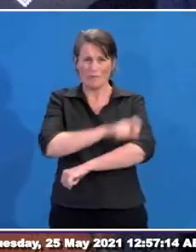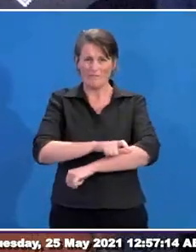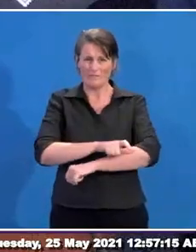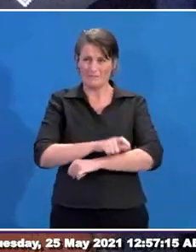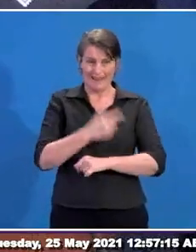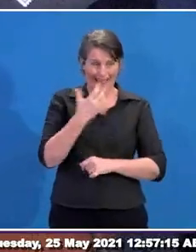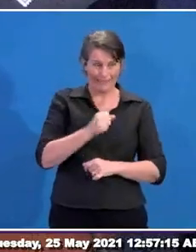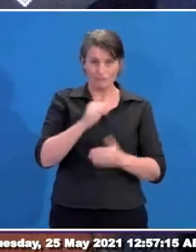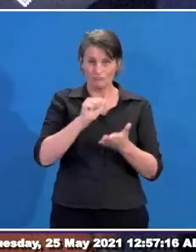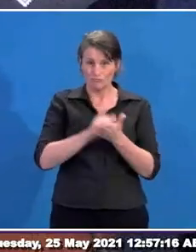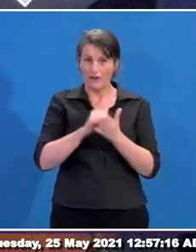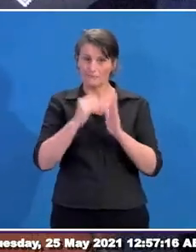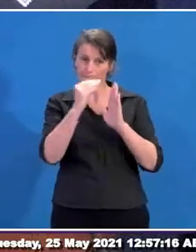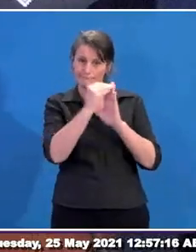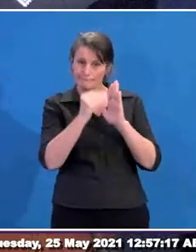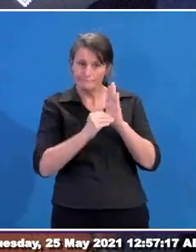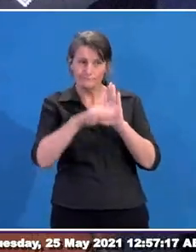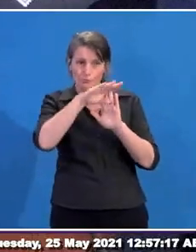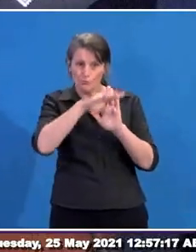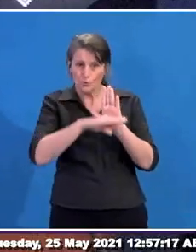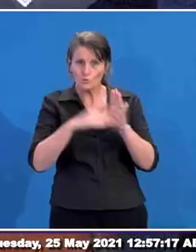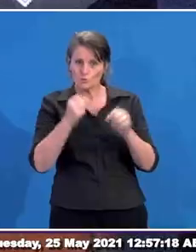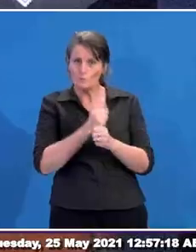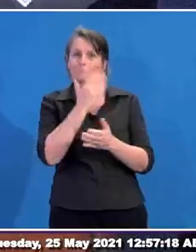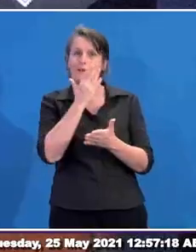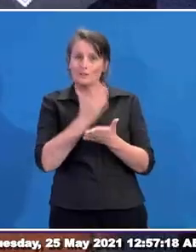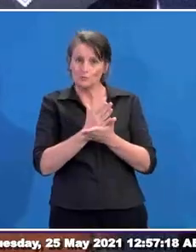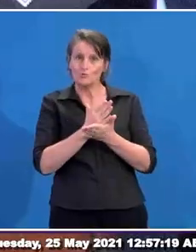abuse happening again in the future.